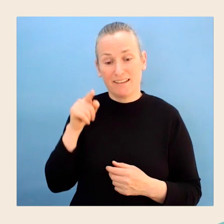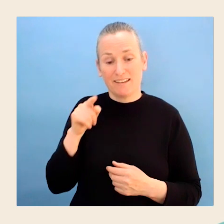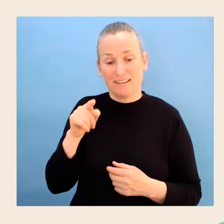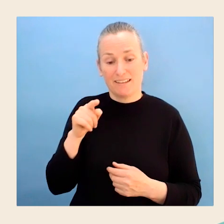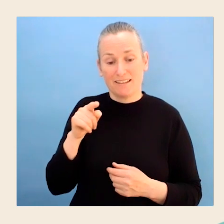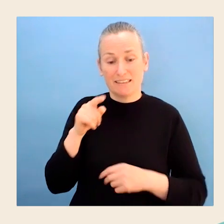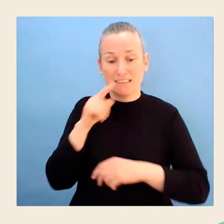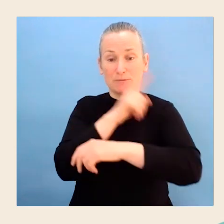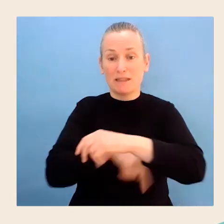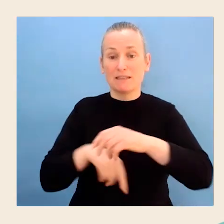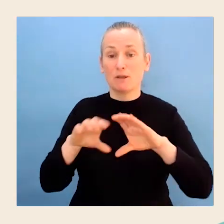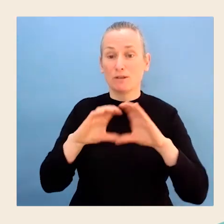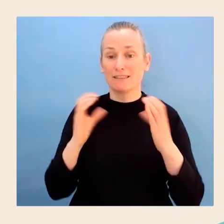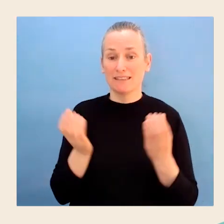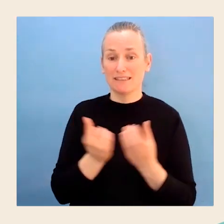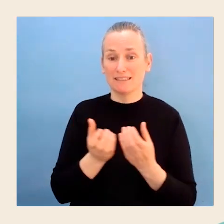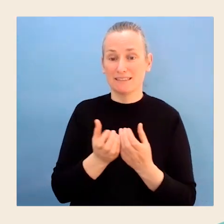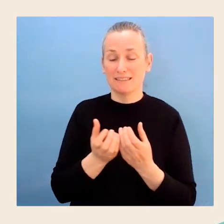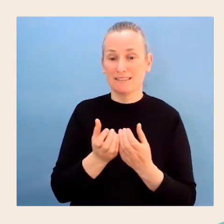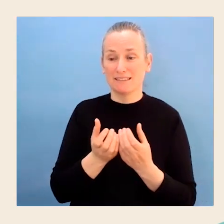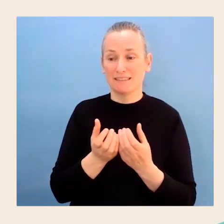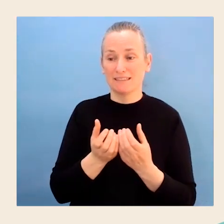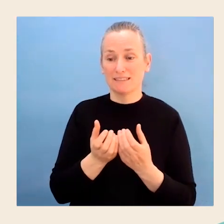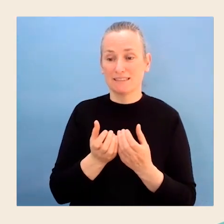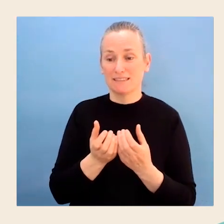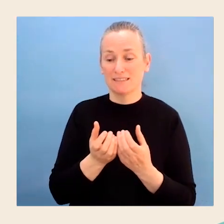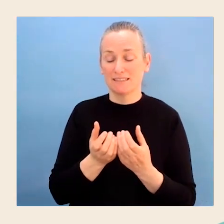have to really reflect on their own racism,